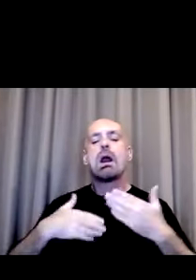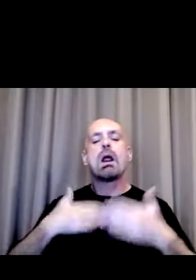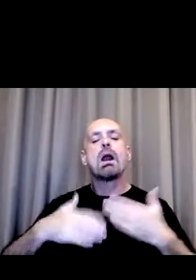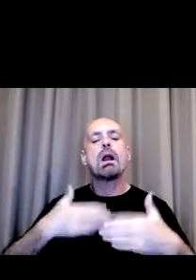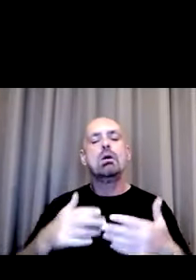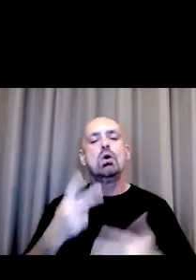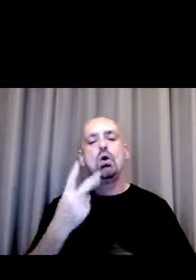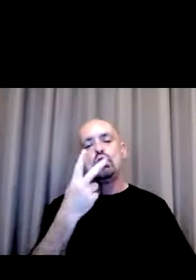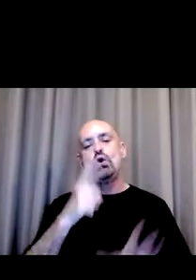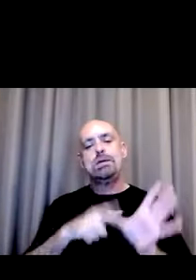of human rights. The abolition